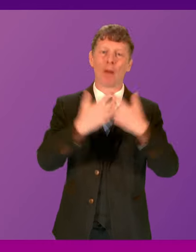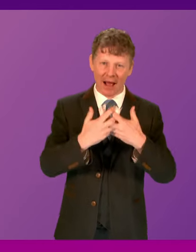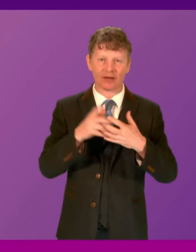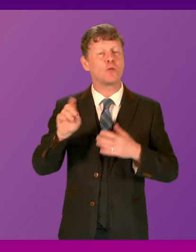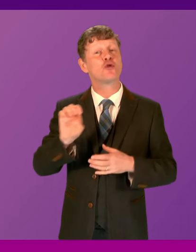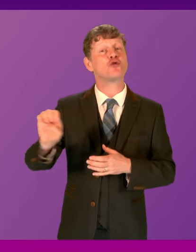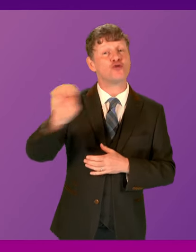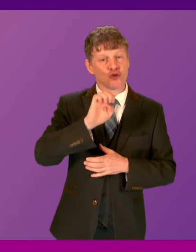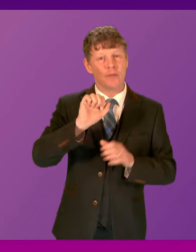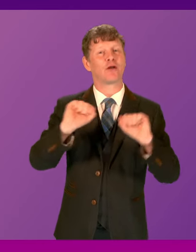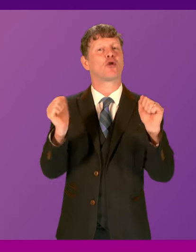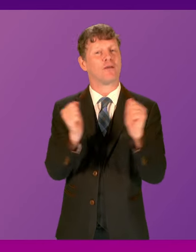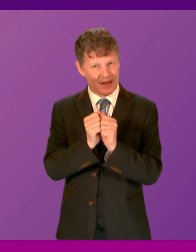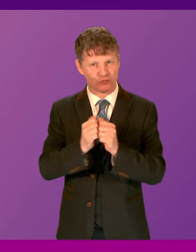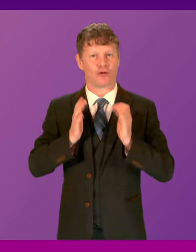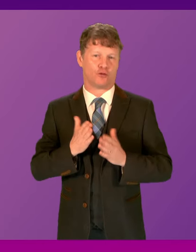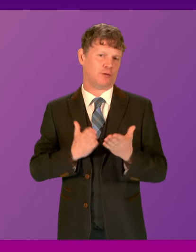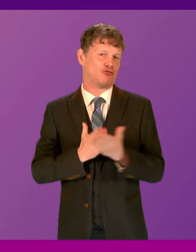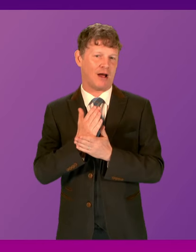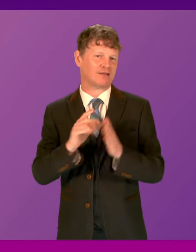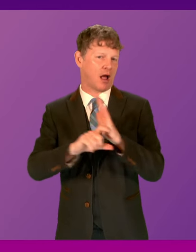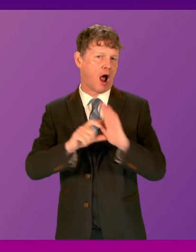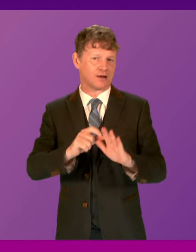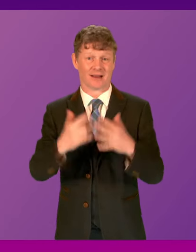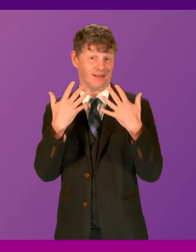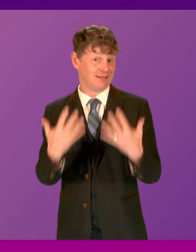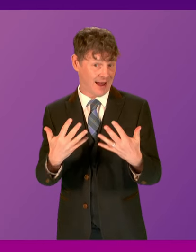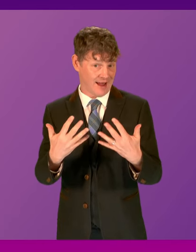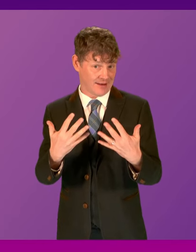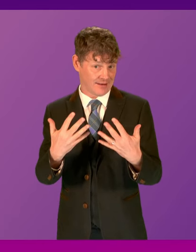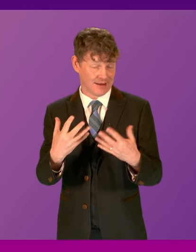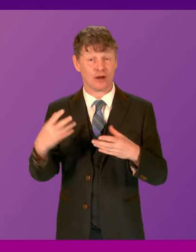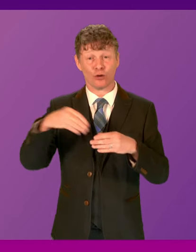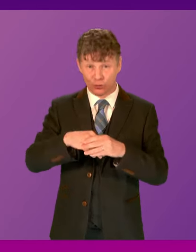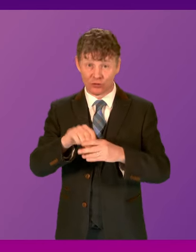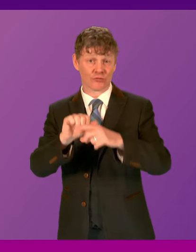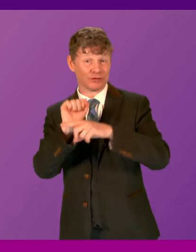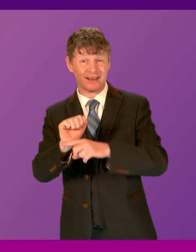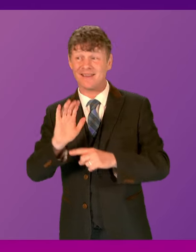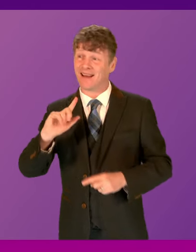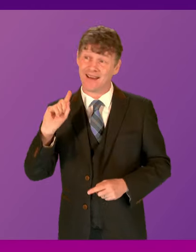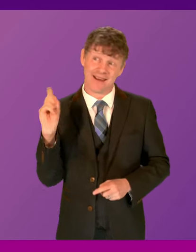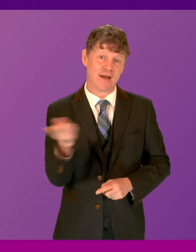including article 10, which includes and protects everybody’s right to freedom.